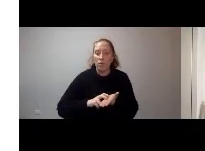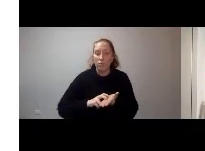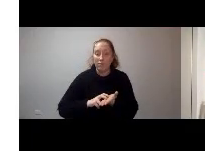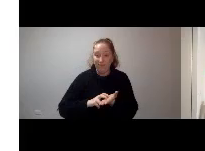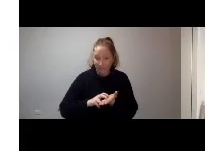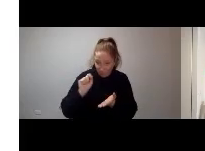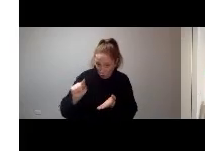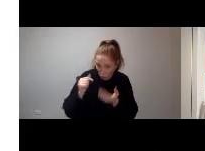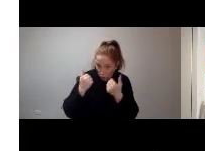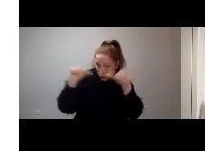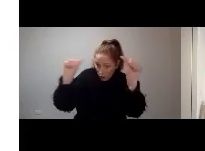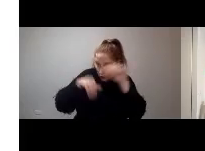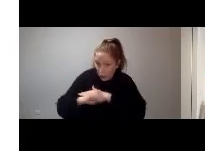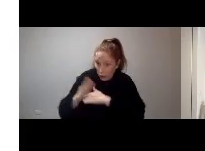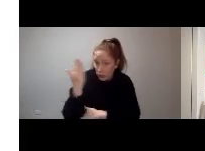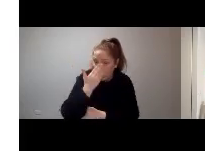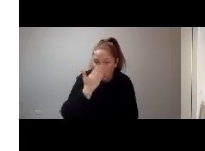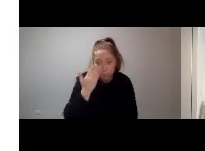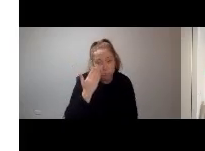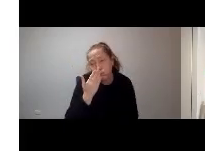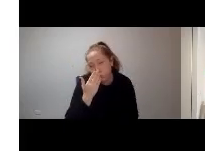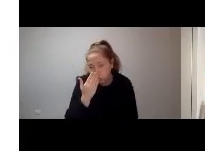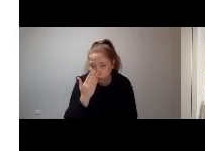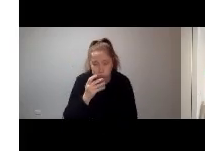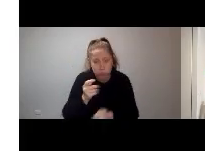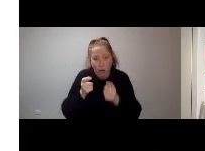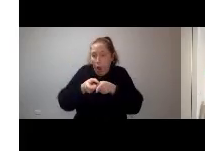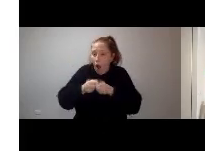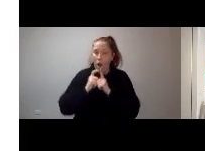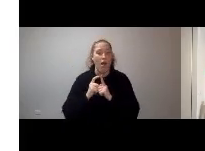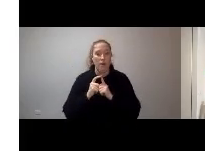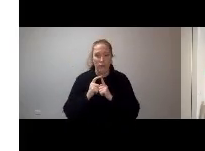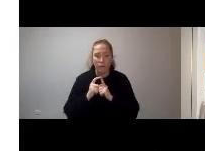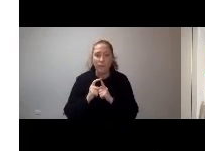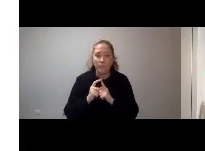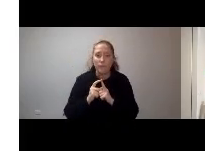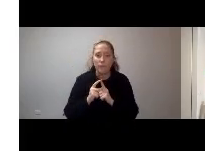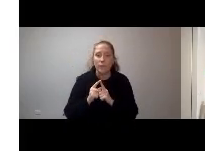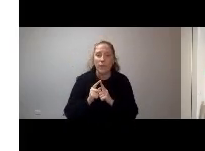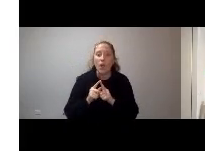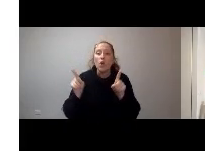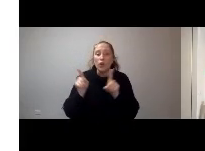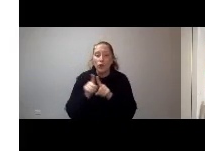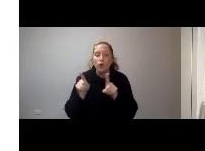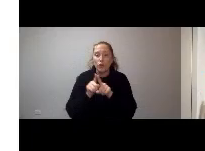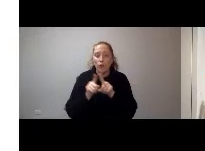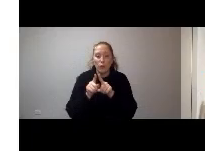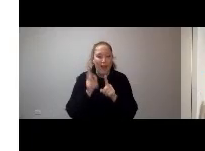and really kicking goals are far diminished. And then on top of that, we have these inequities that have almost been immutable.